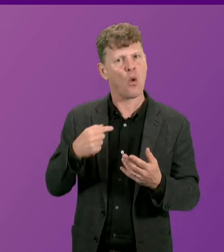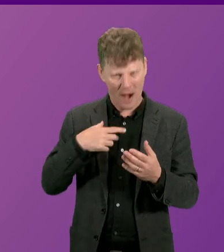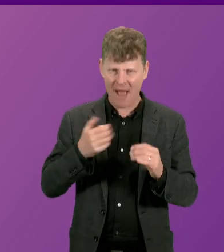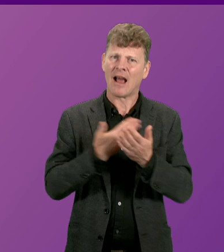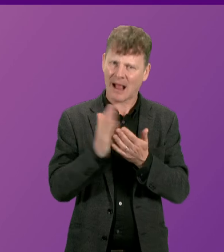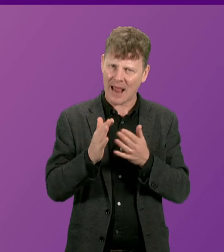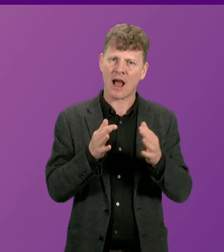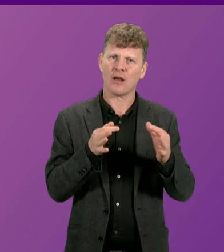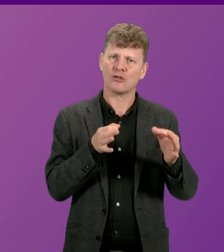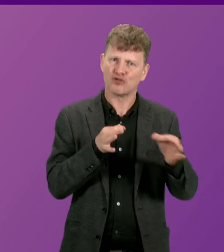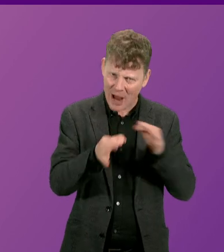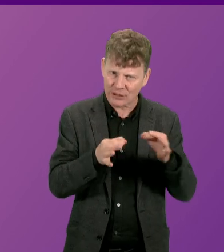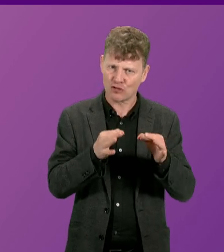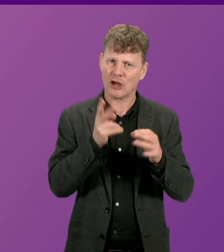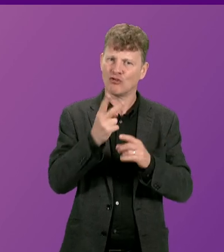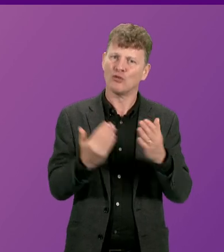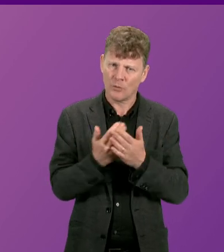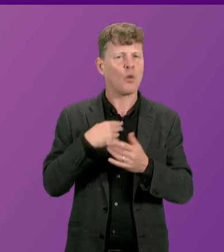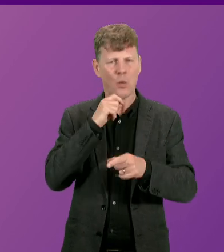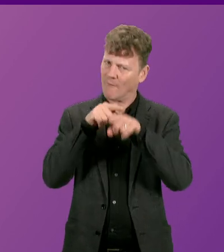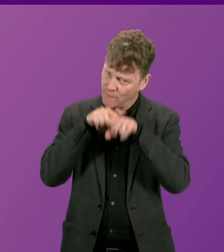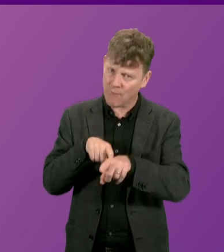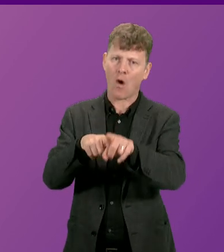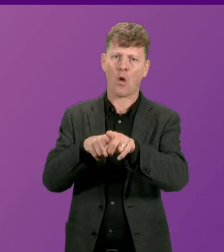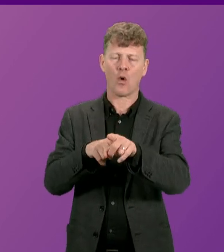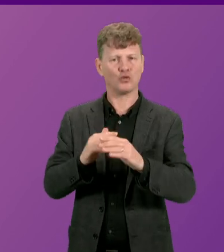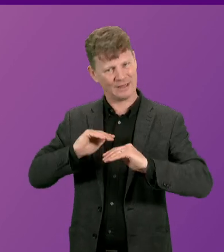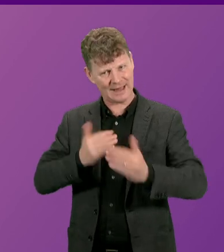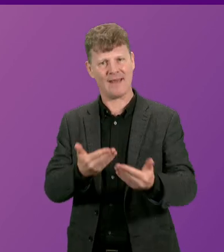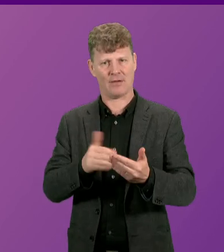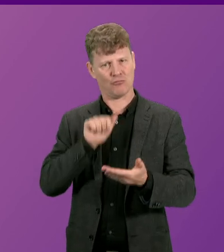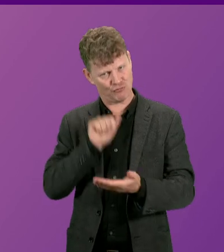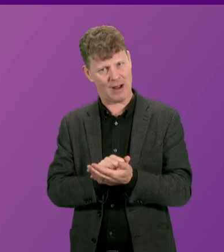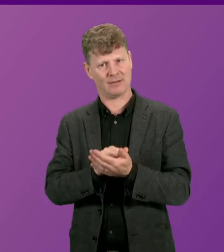will pursue it sustainably to deliver for the people of Scotland.